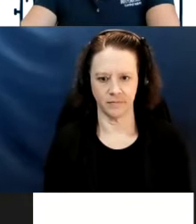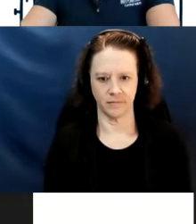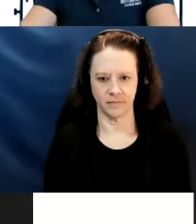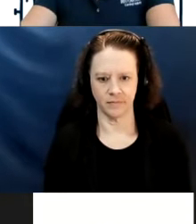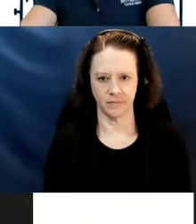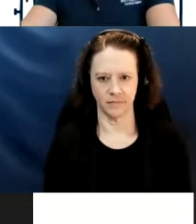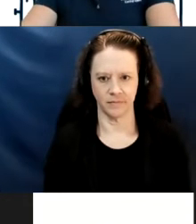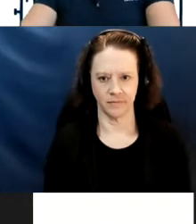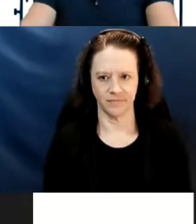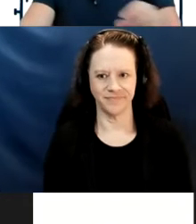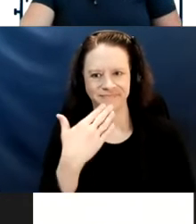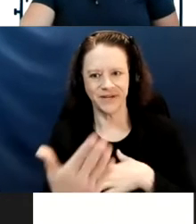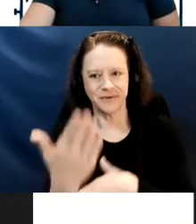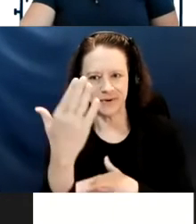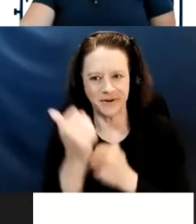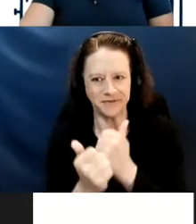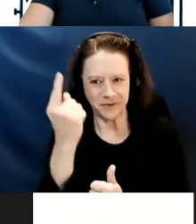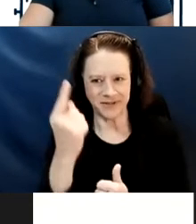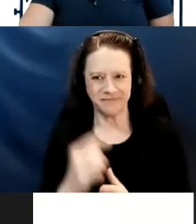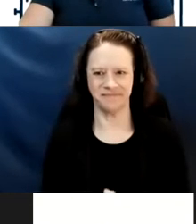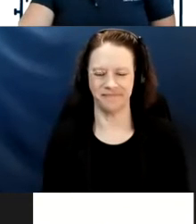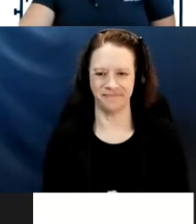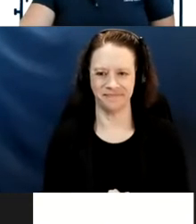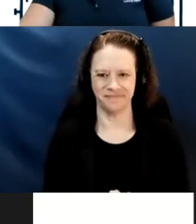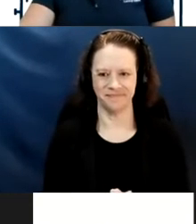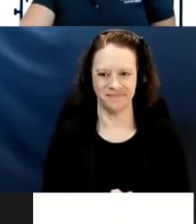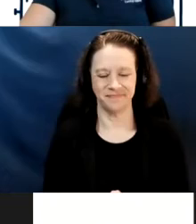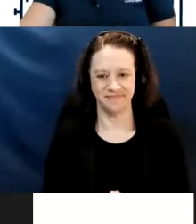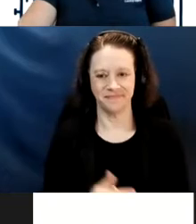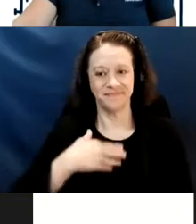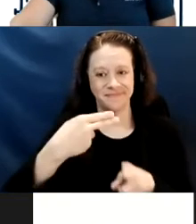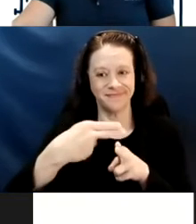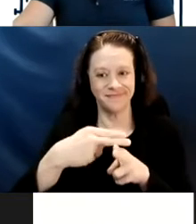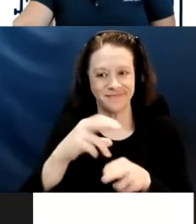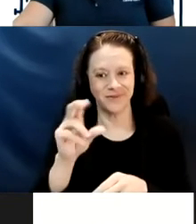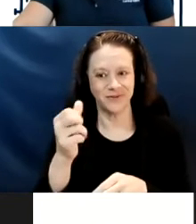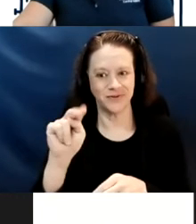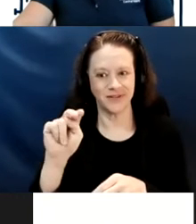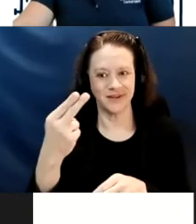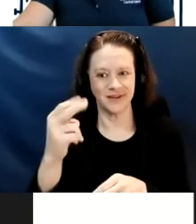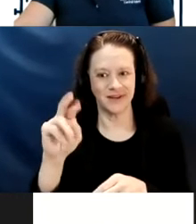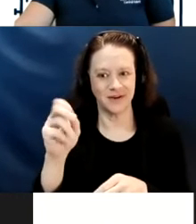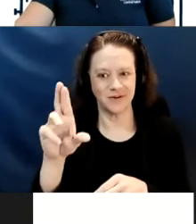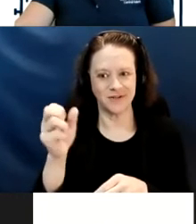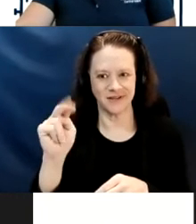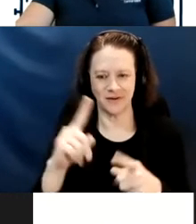[Susan] So good morning, everybody. This is Susan Henderson from Disability Rights, Education